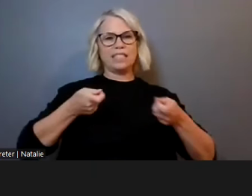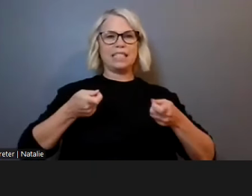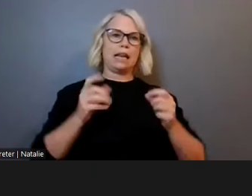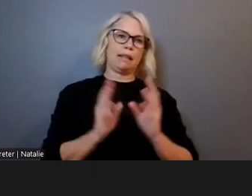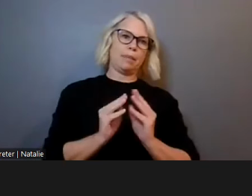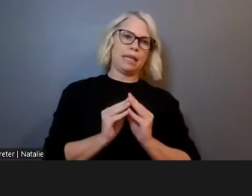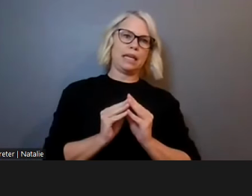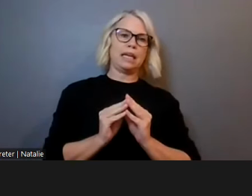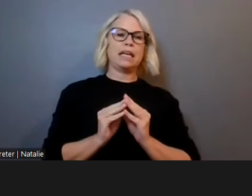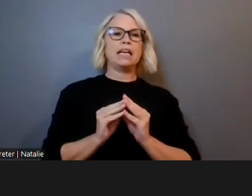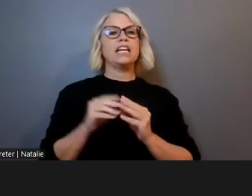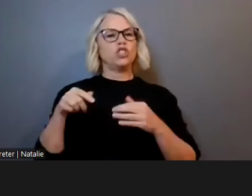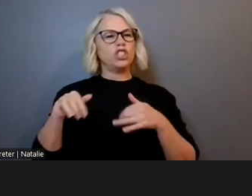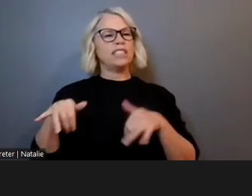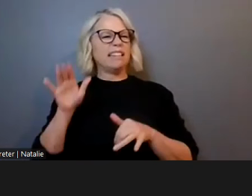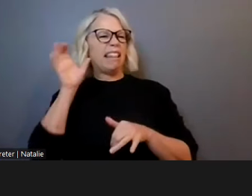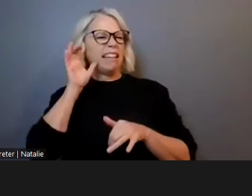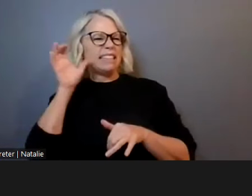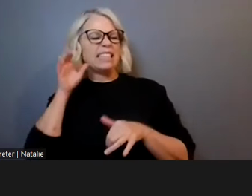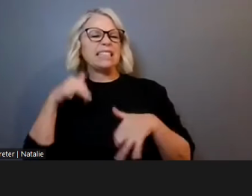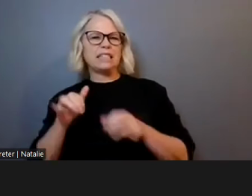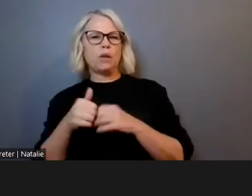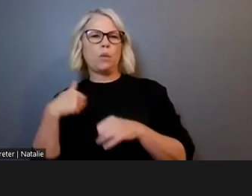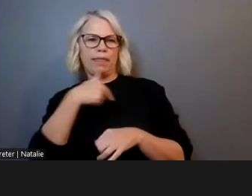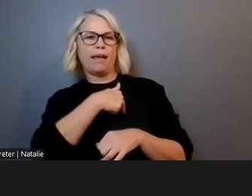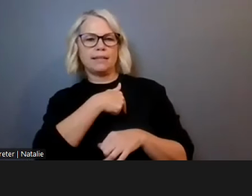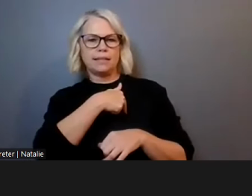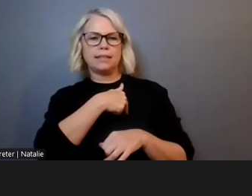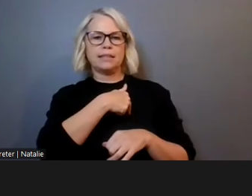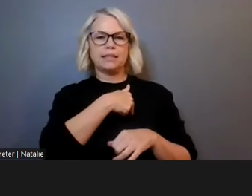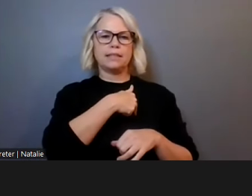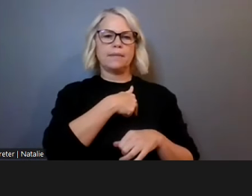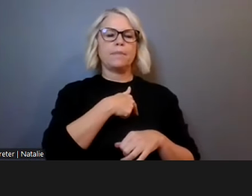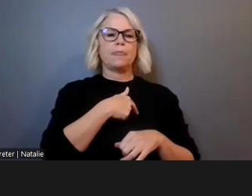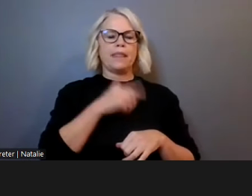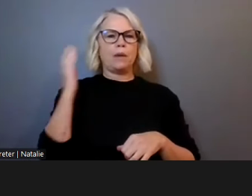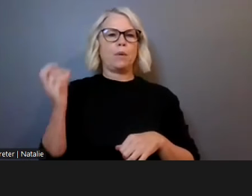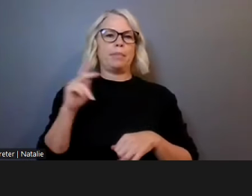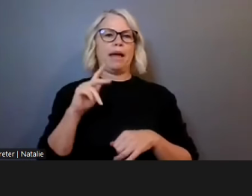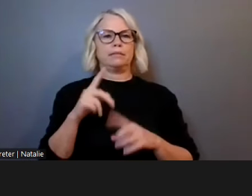She is still listening in, so she is still with us.